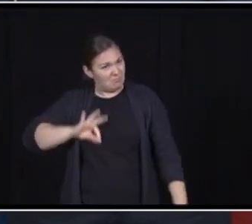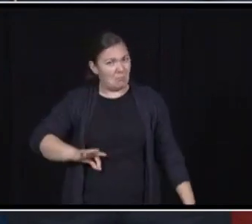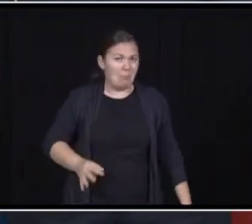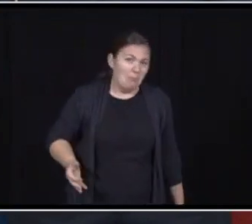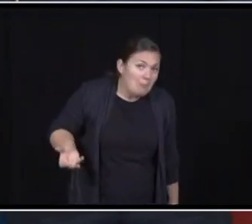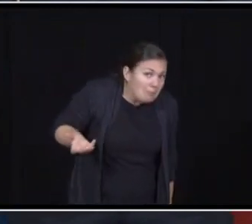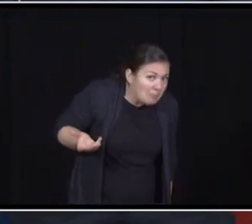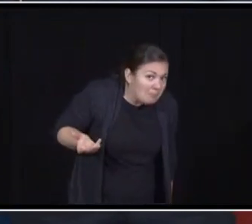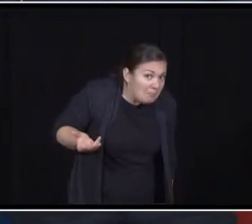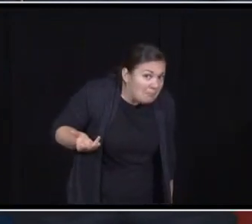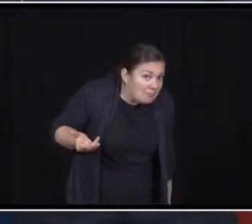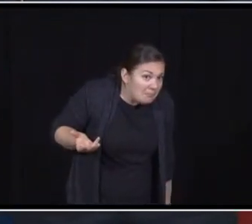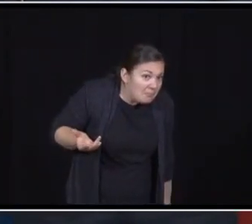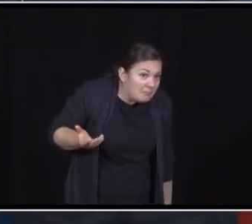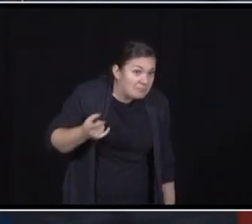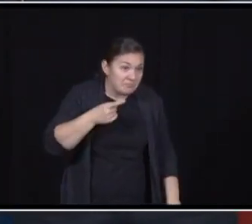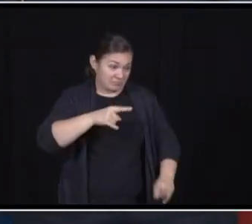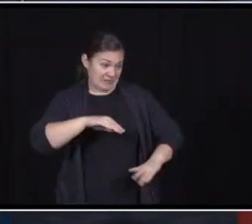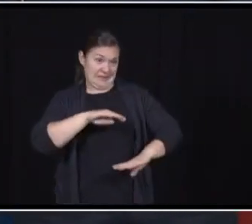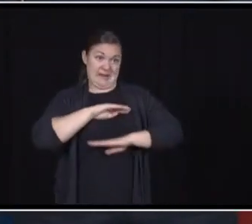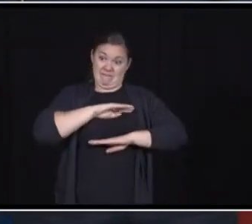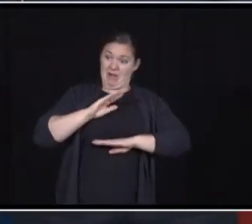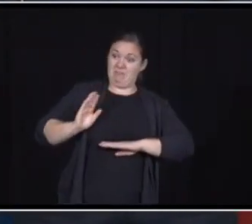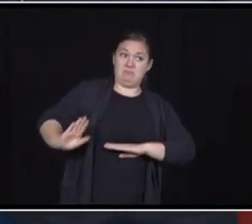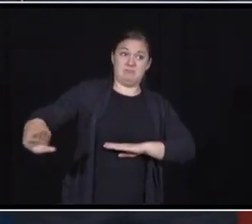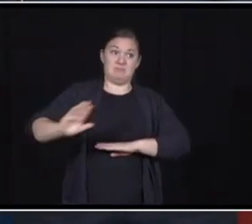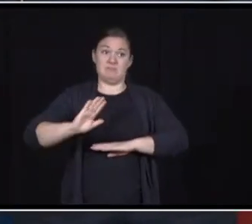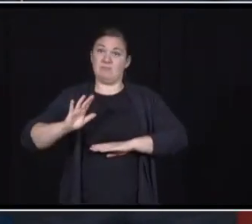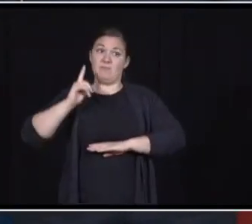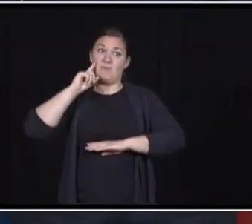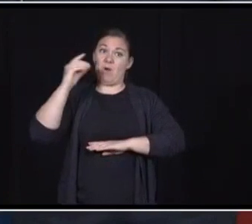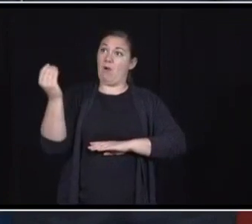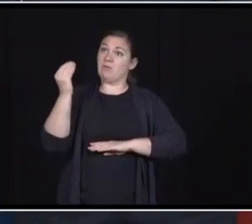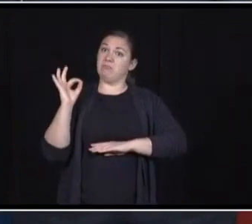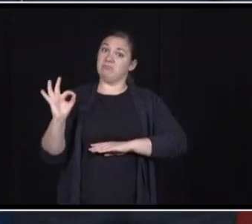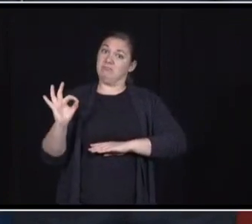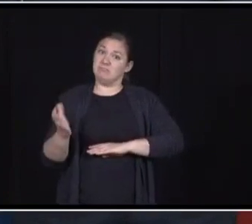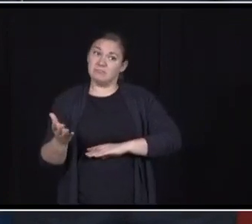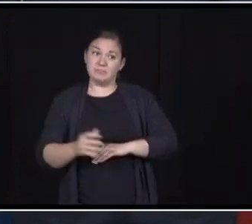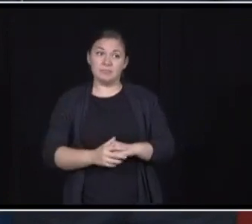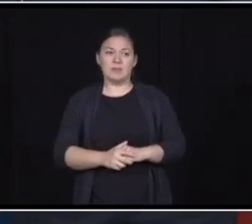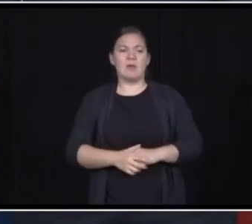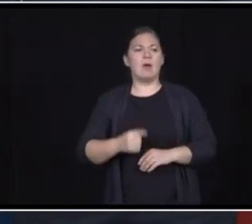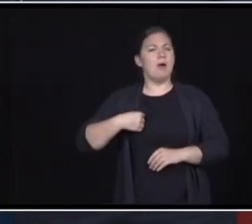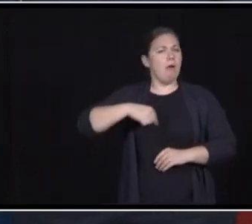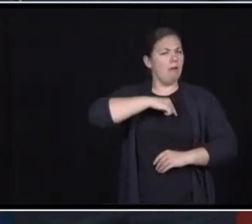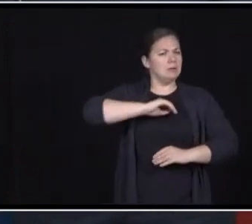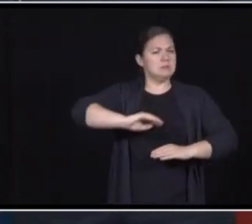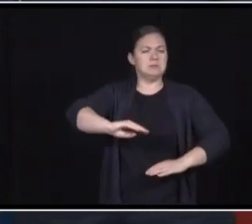Each pharmacies may be doing 50 tests a day. People are still calling confused as to whether they can get tested there.